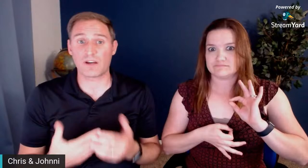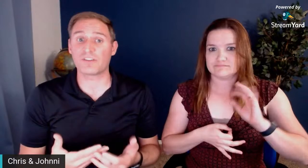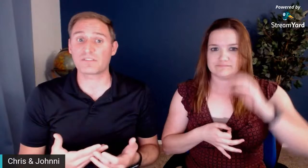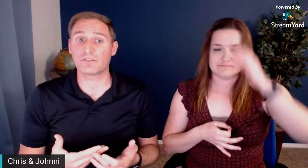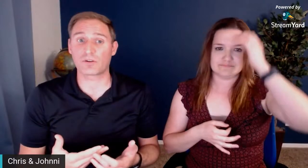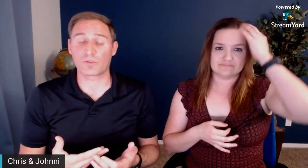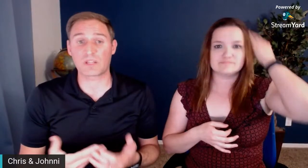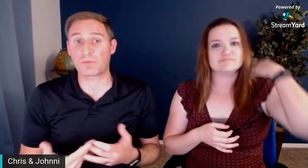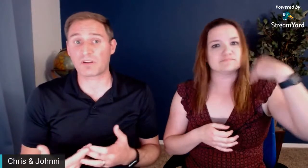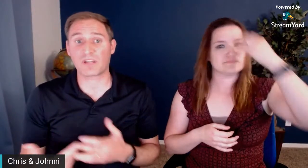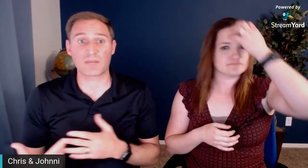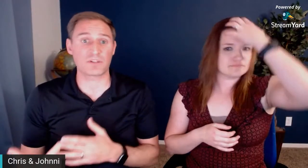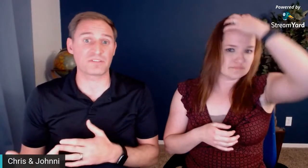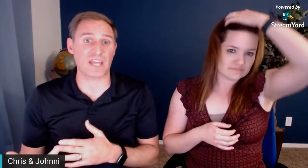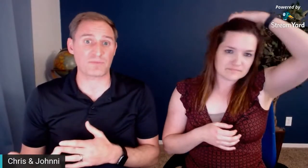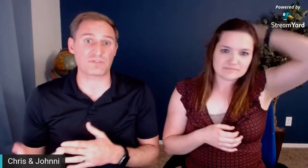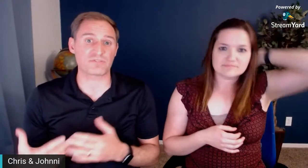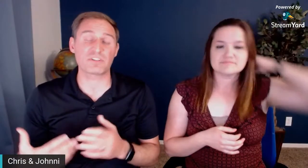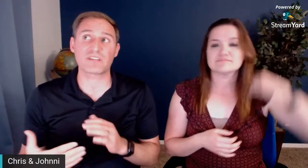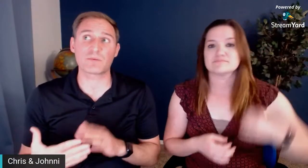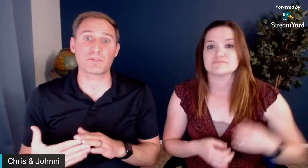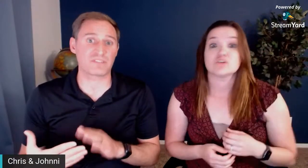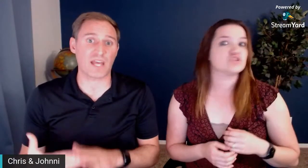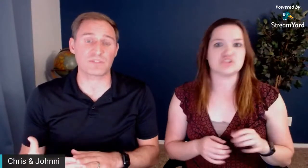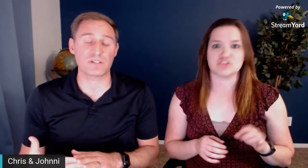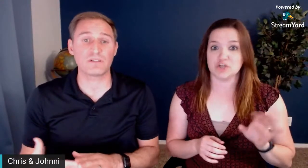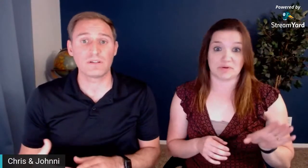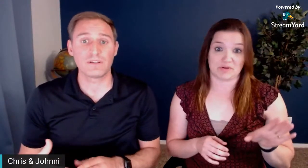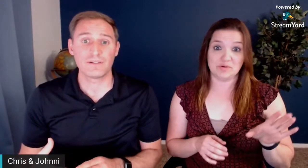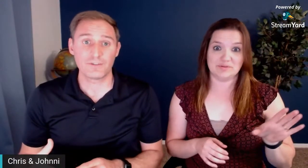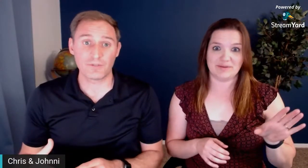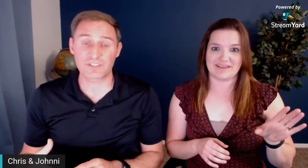also are working part-time closed captioners real-time closed captions super cool which is